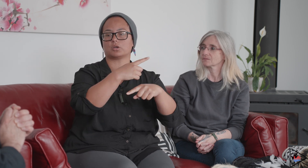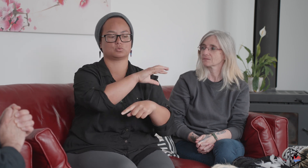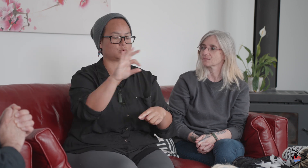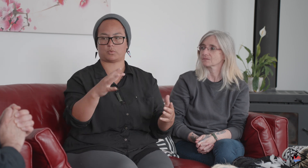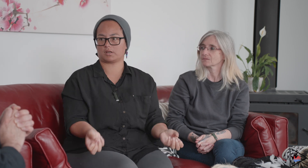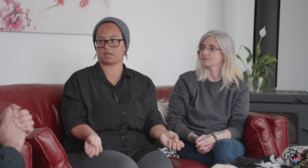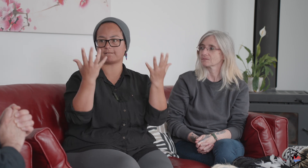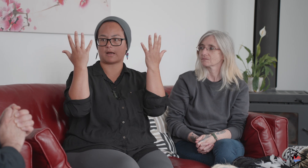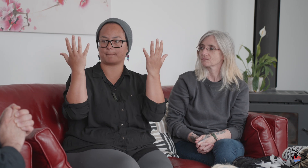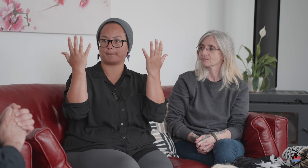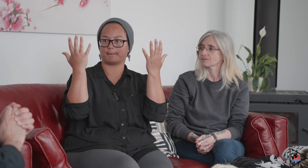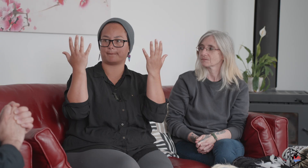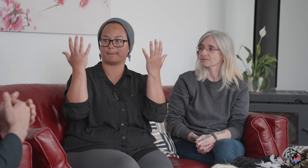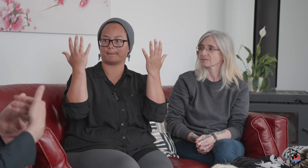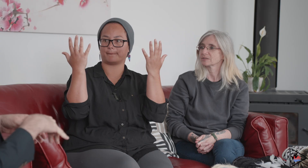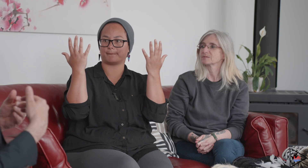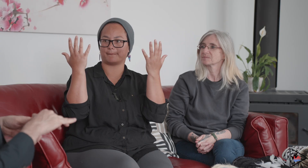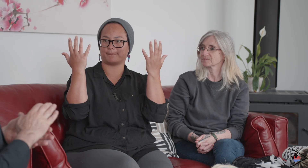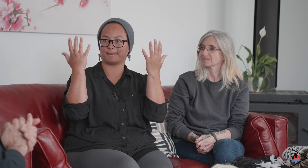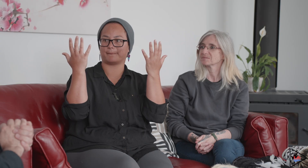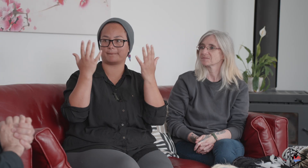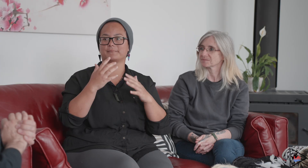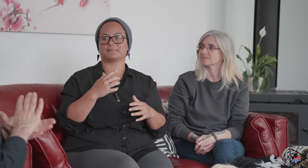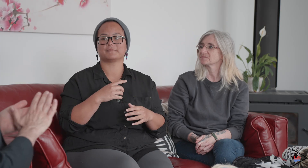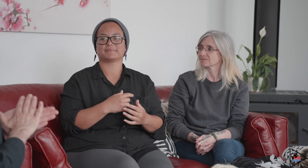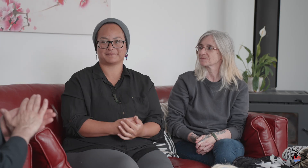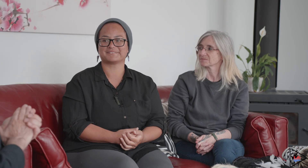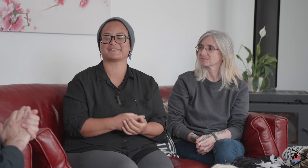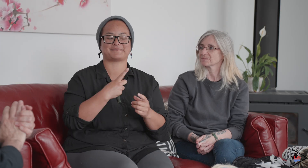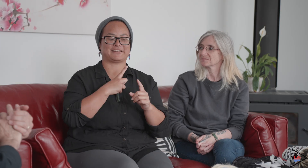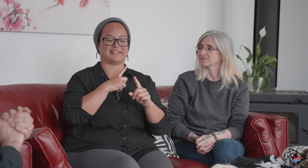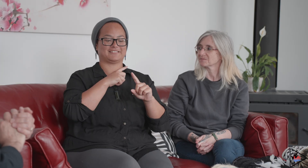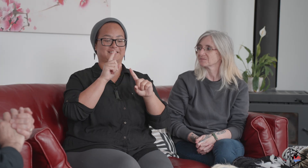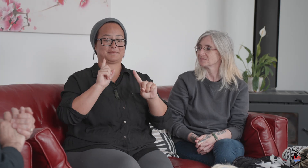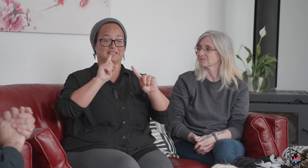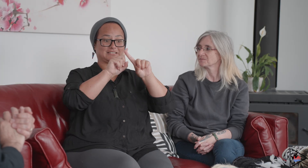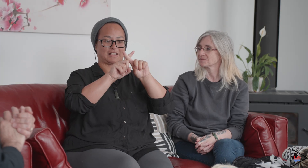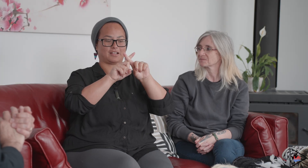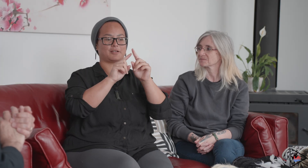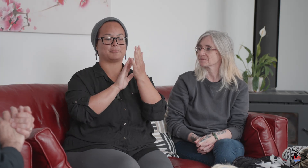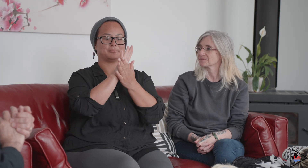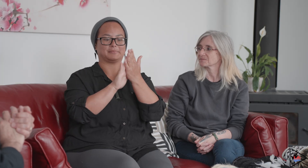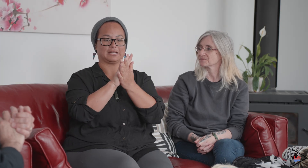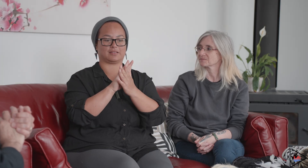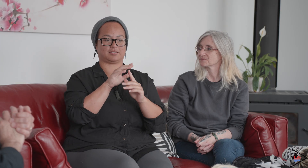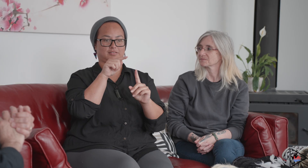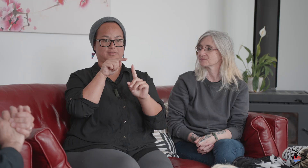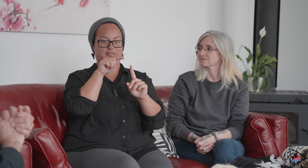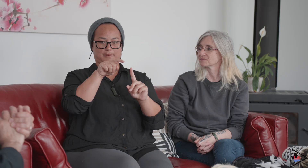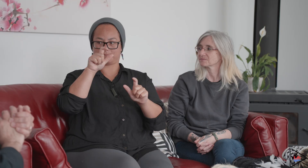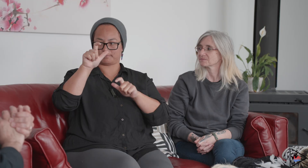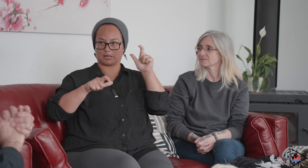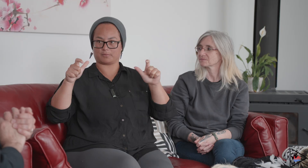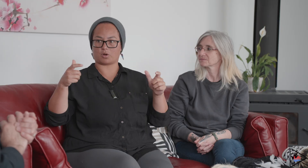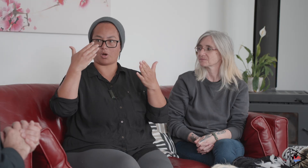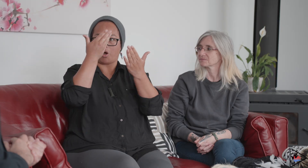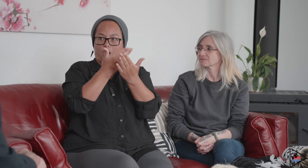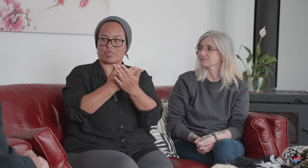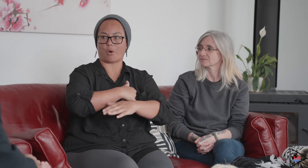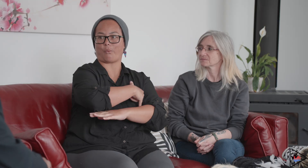not giving up and striving. Oh, I see. Yeah. So with the tāniko technique, we've been able